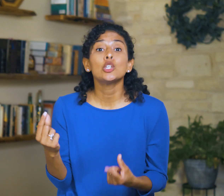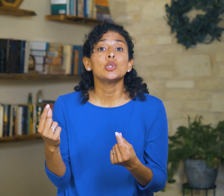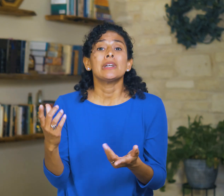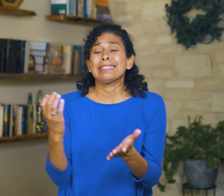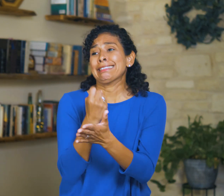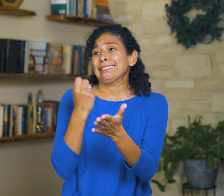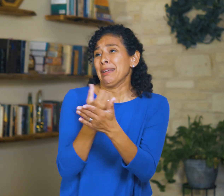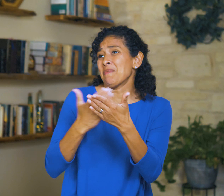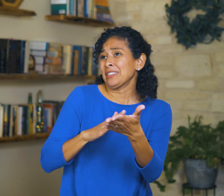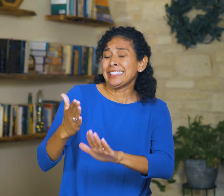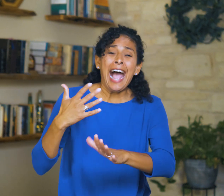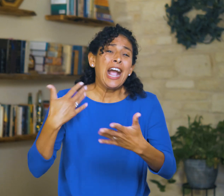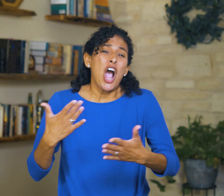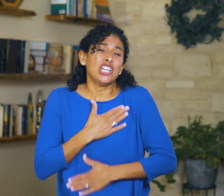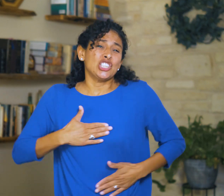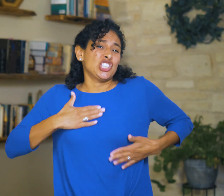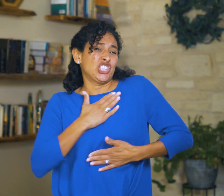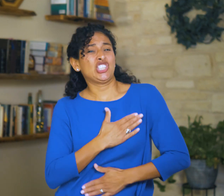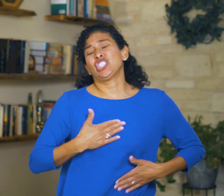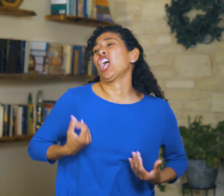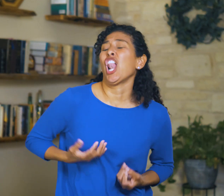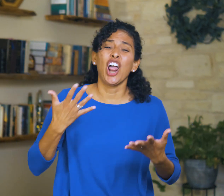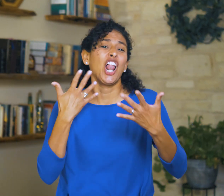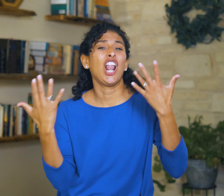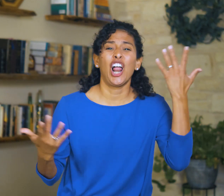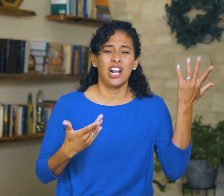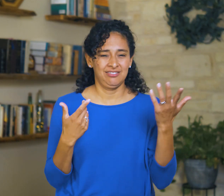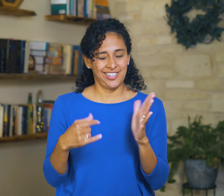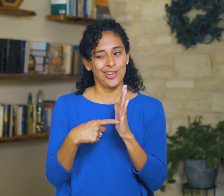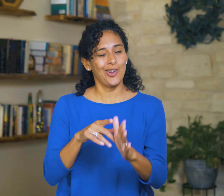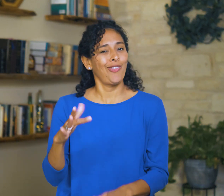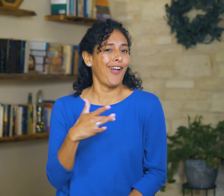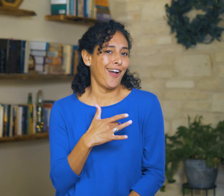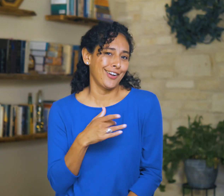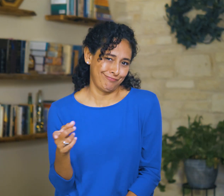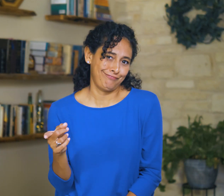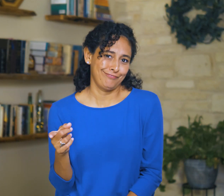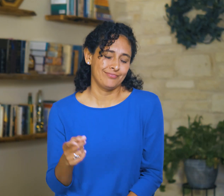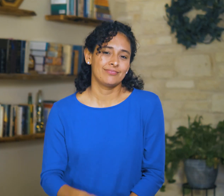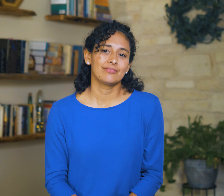Instead, they spend their final moments in self-indulgence, revealing their hearts in the process.